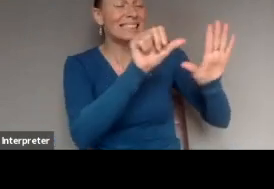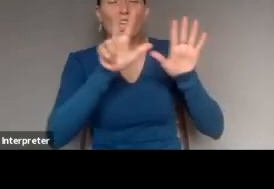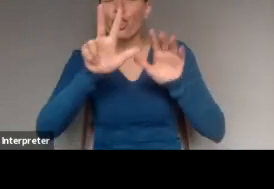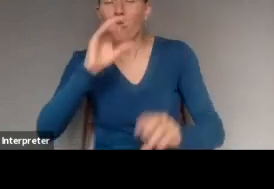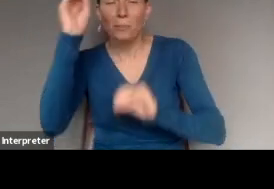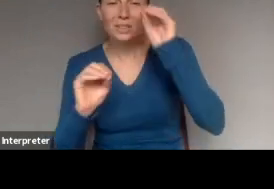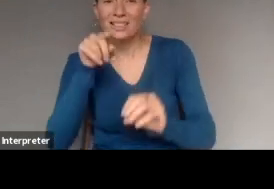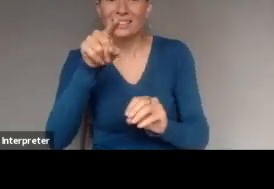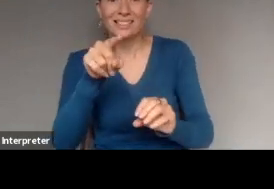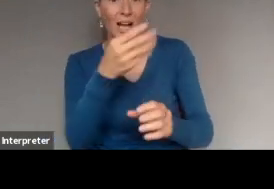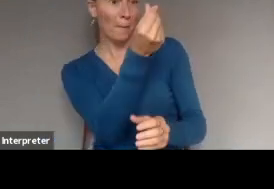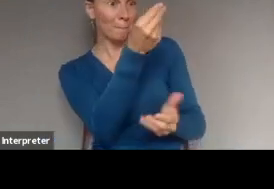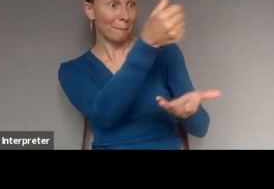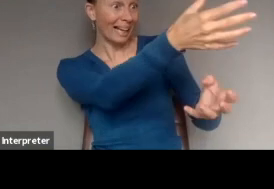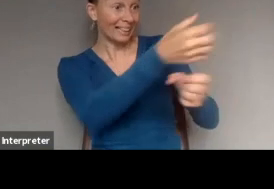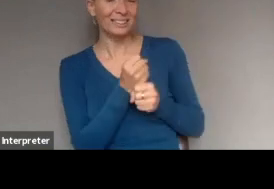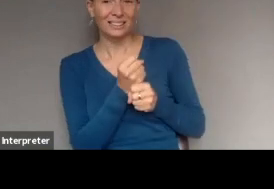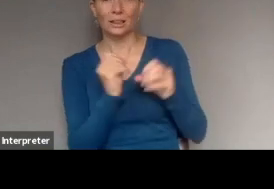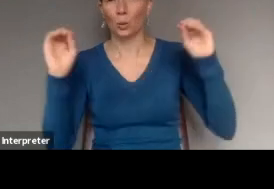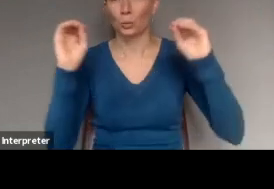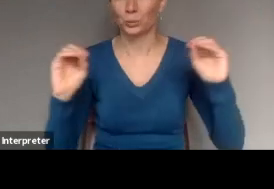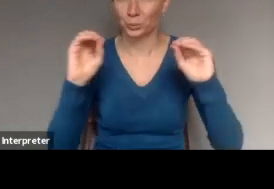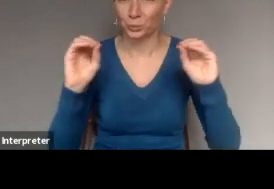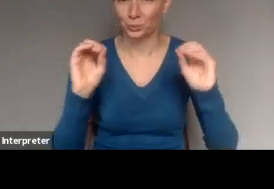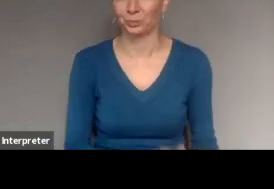to address the pre-existing barriers in the design of the programme